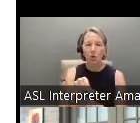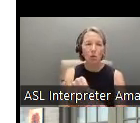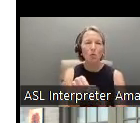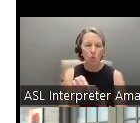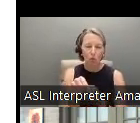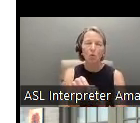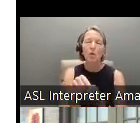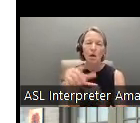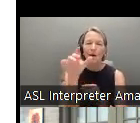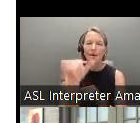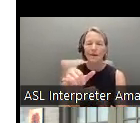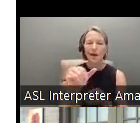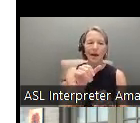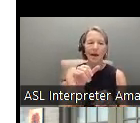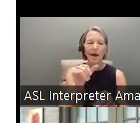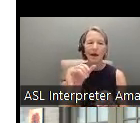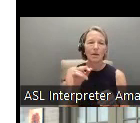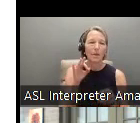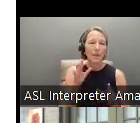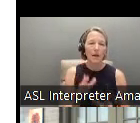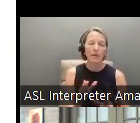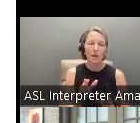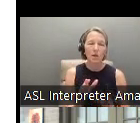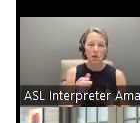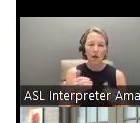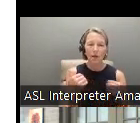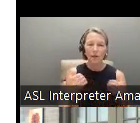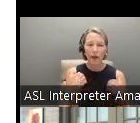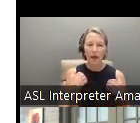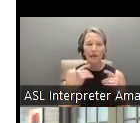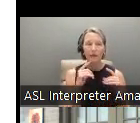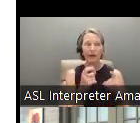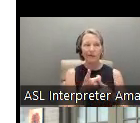um that a beneficiary may have if they have been assigned a rep payee um Social Security